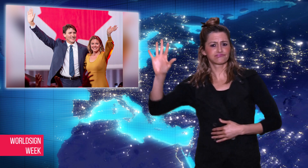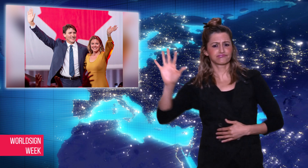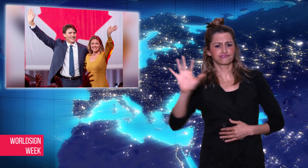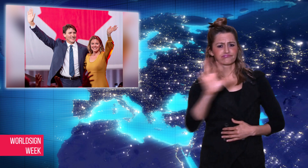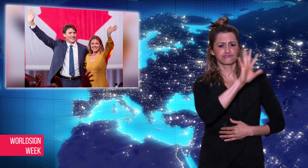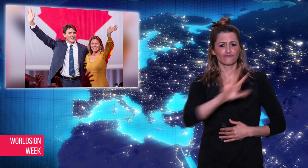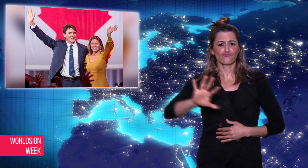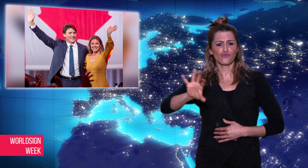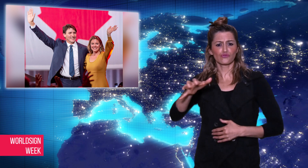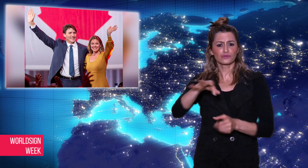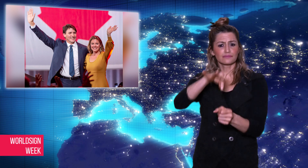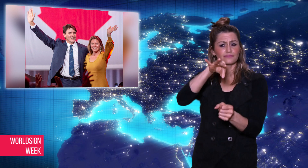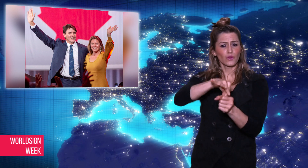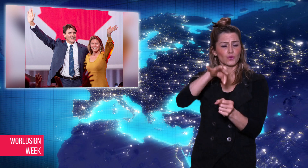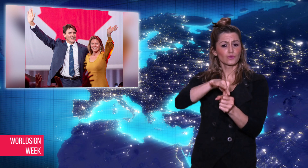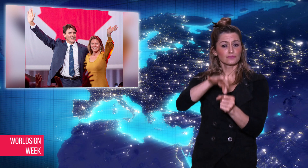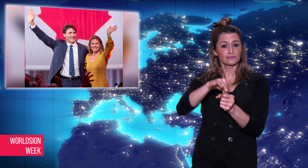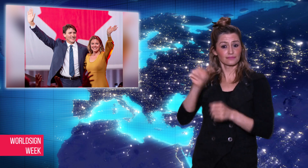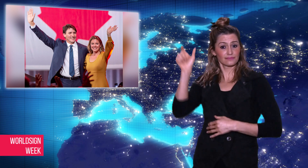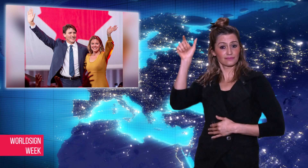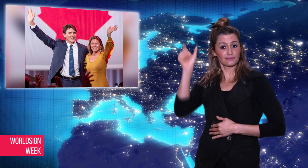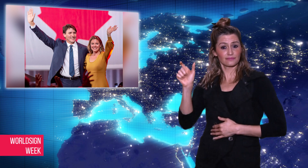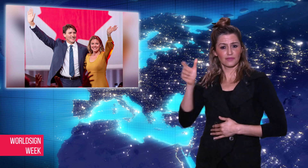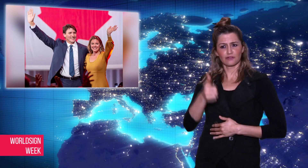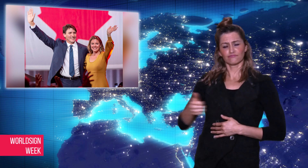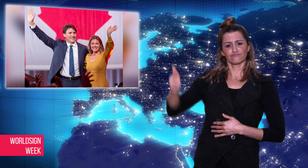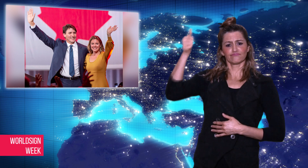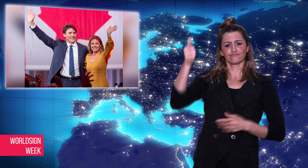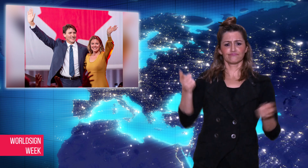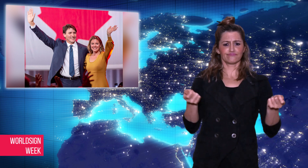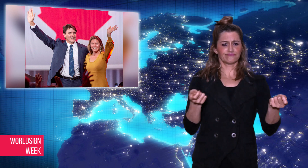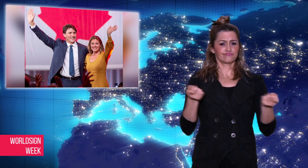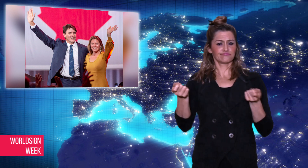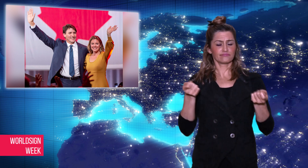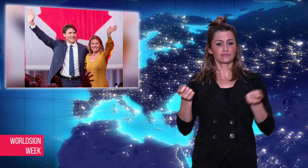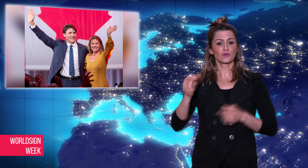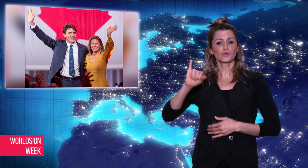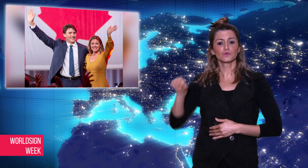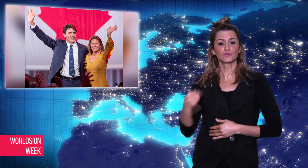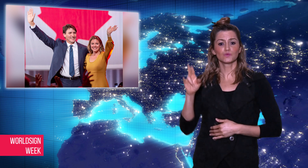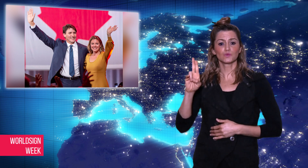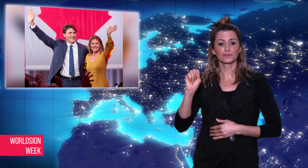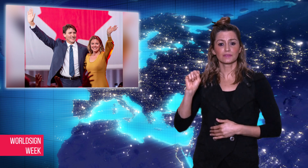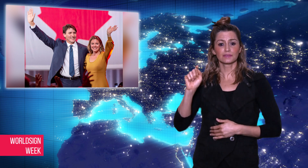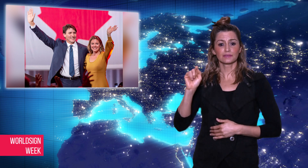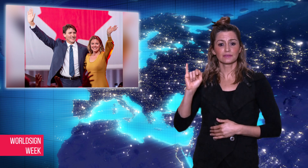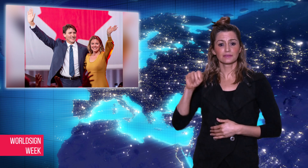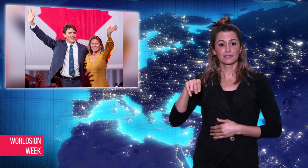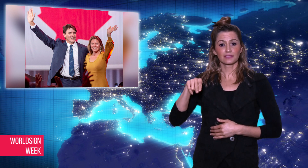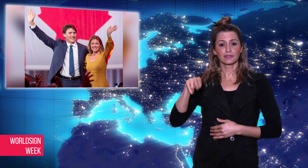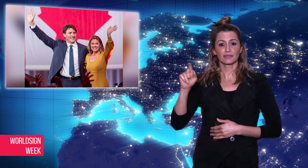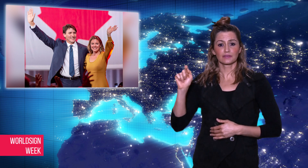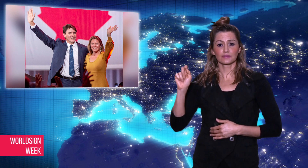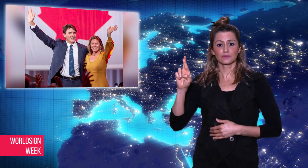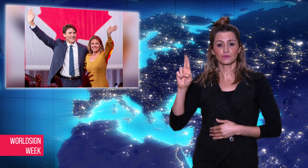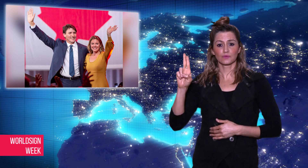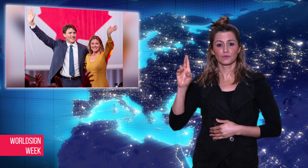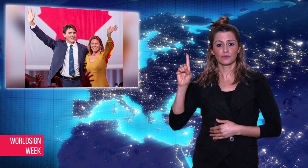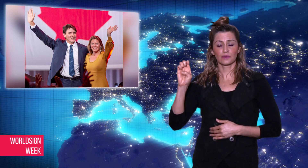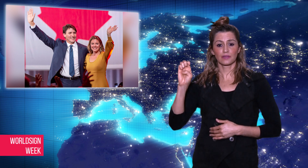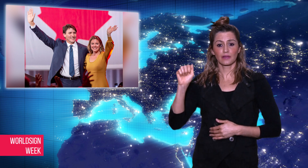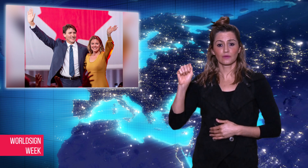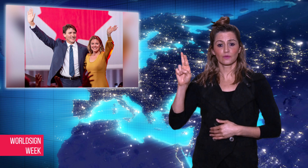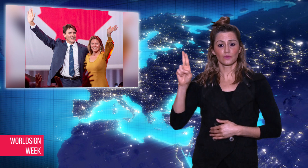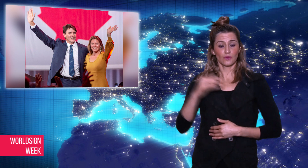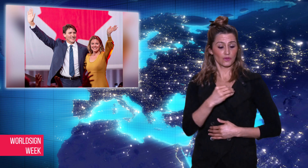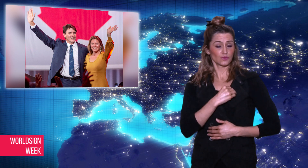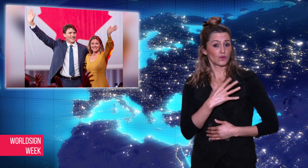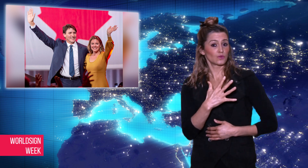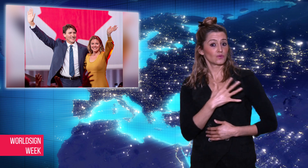[Dawn]: Canadian prime minister Justin Trudeau won